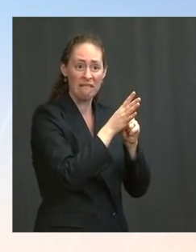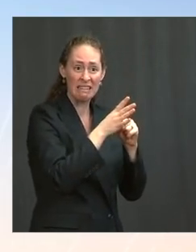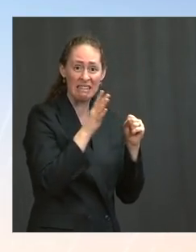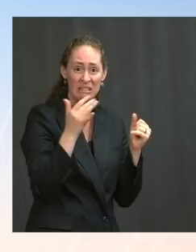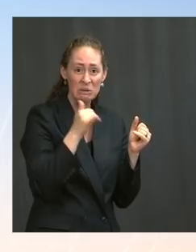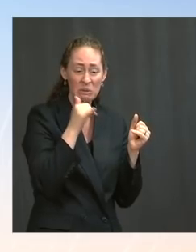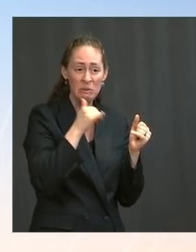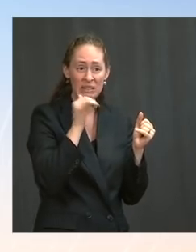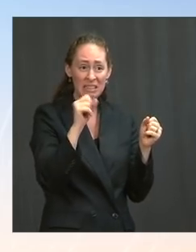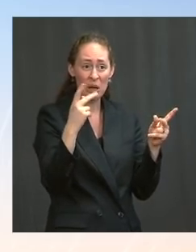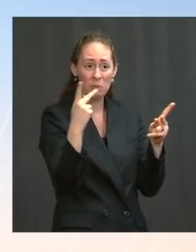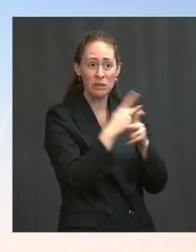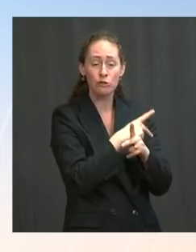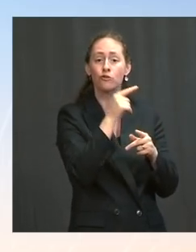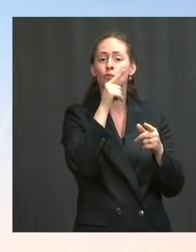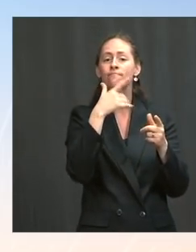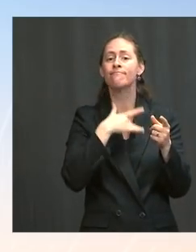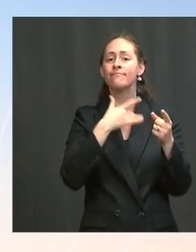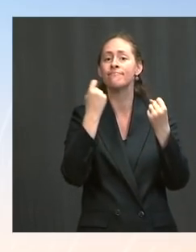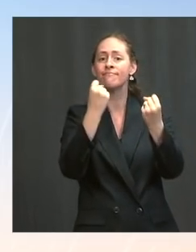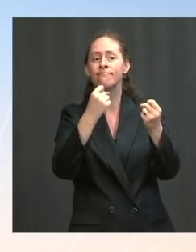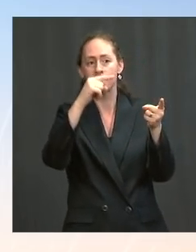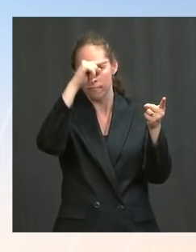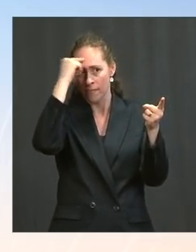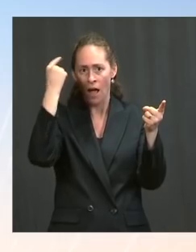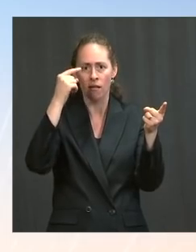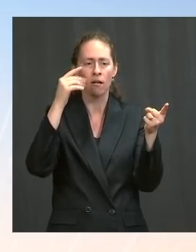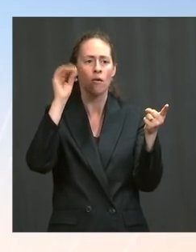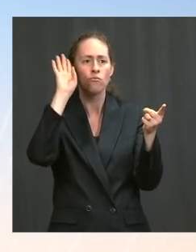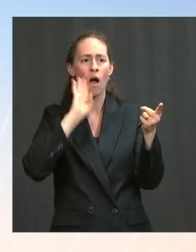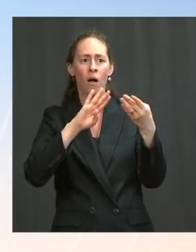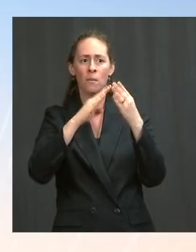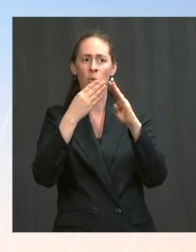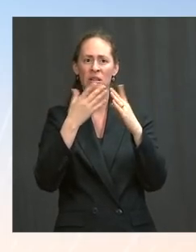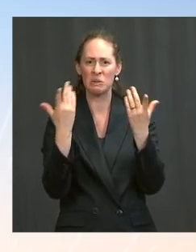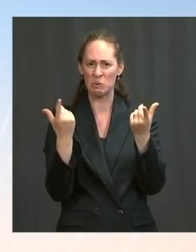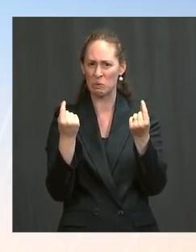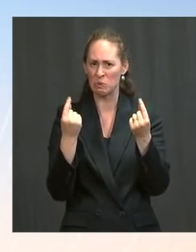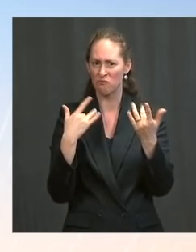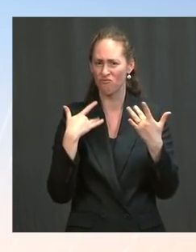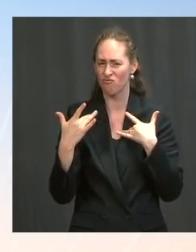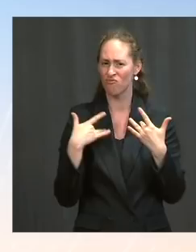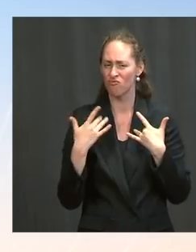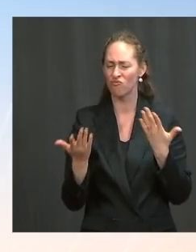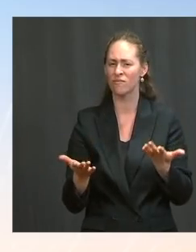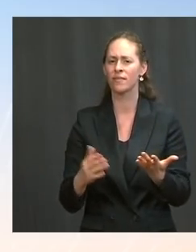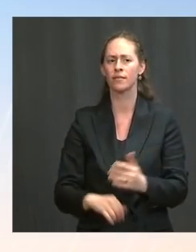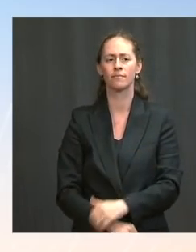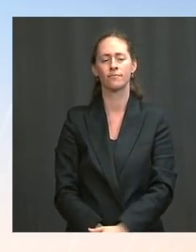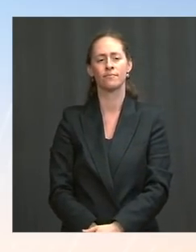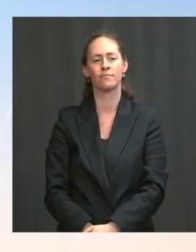And can we see any type of changes? Ms. Psaki: Well, first, I would say the President absolutely is committed to ensuring